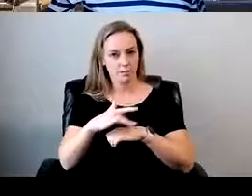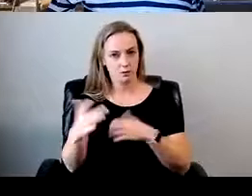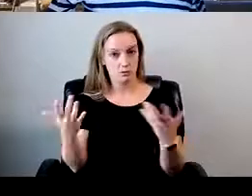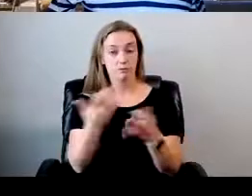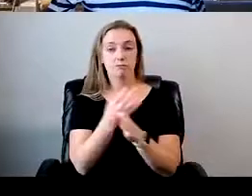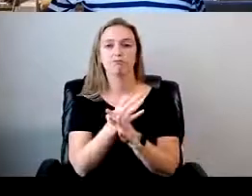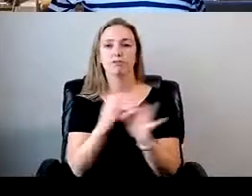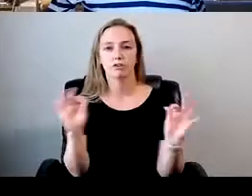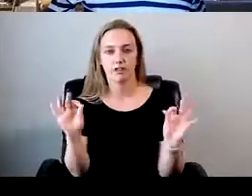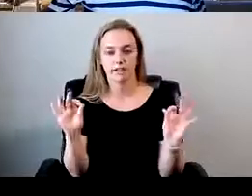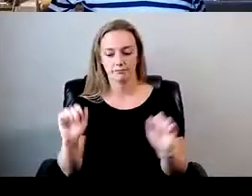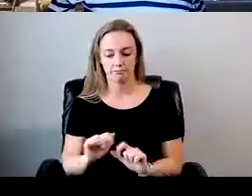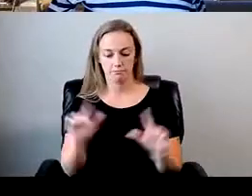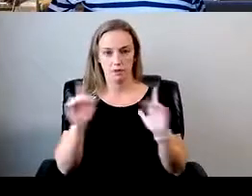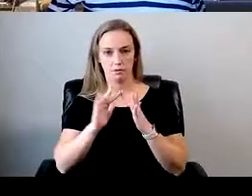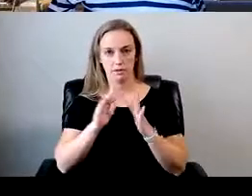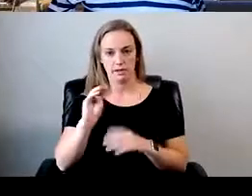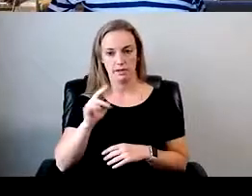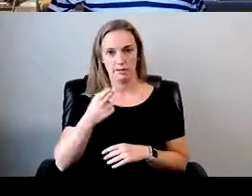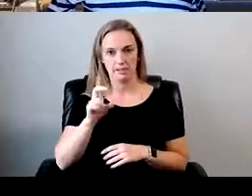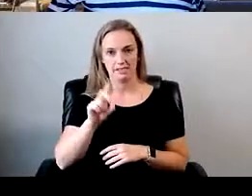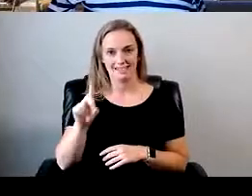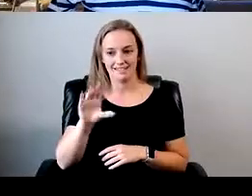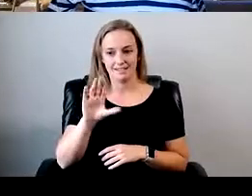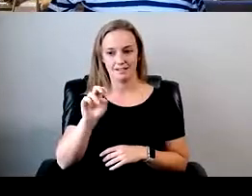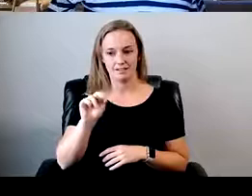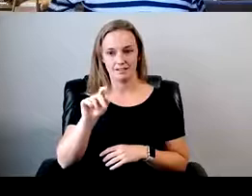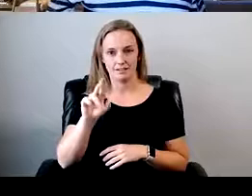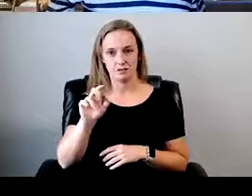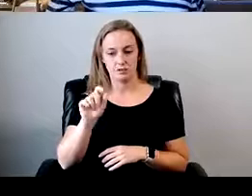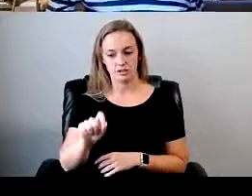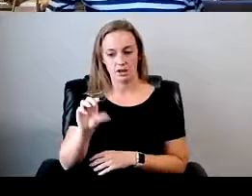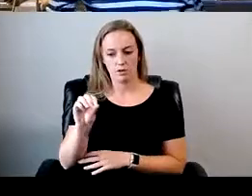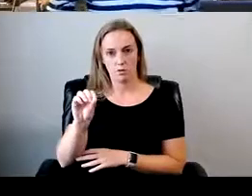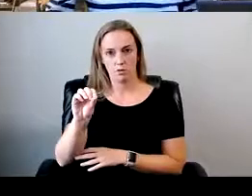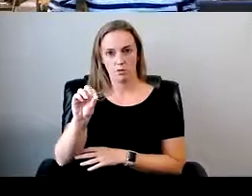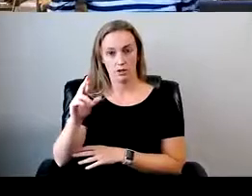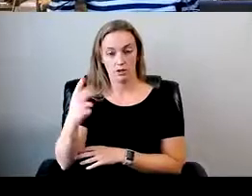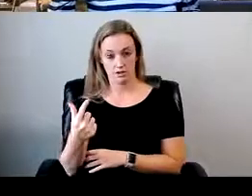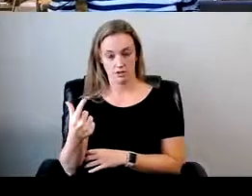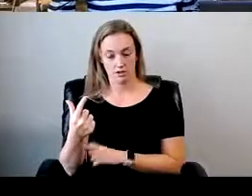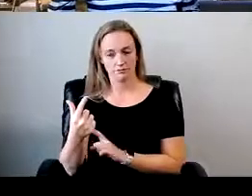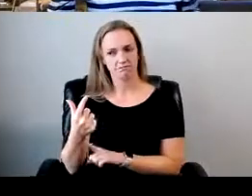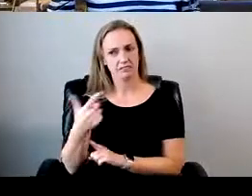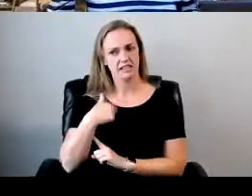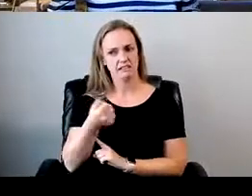If you go to our website mhddcenter.org, we have a number of training modules available.